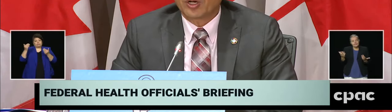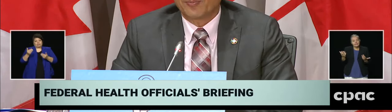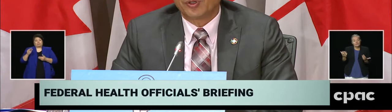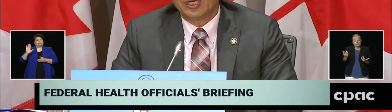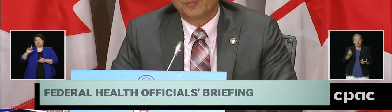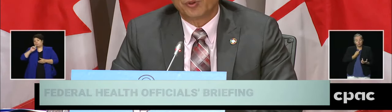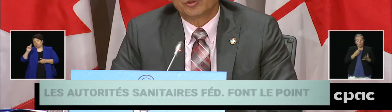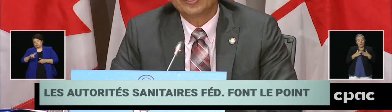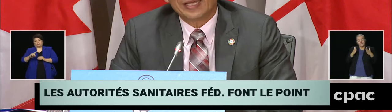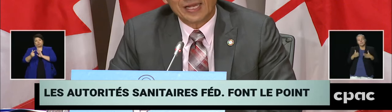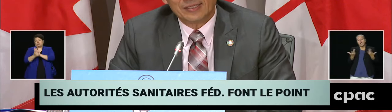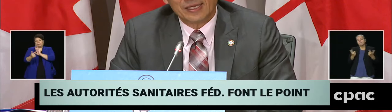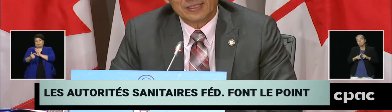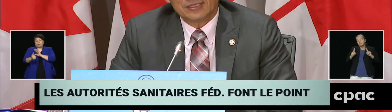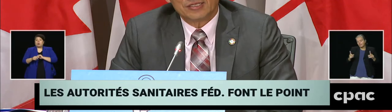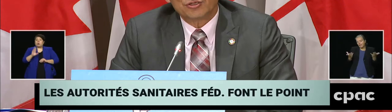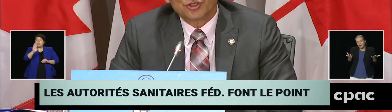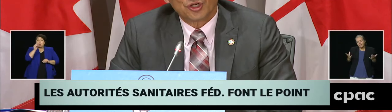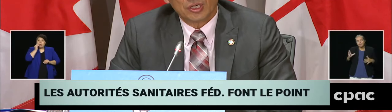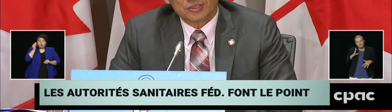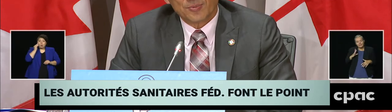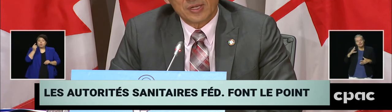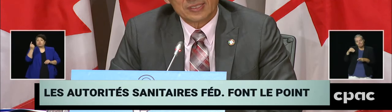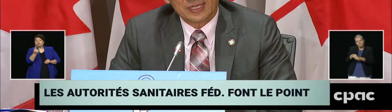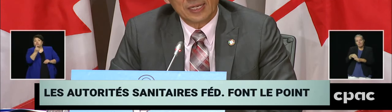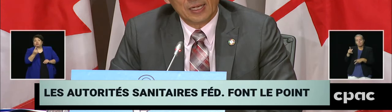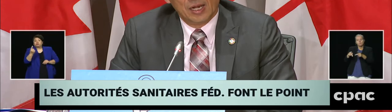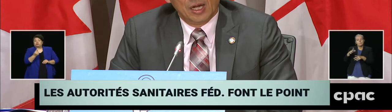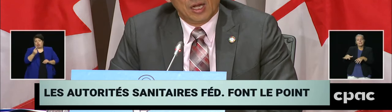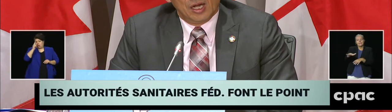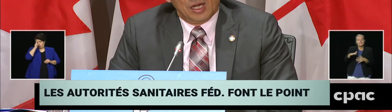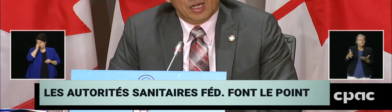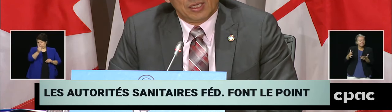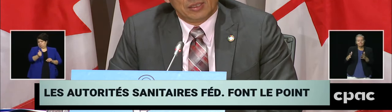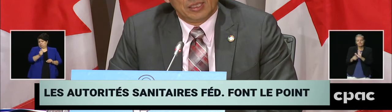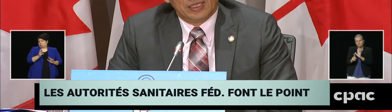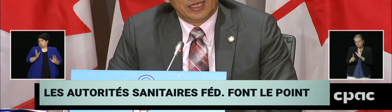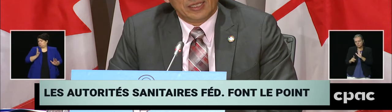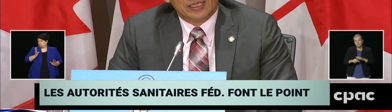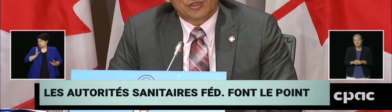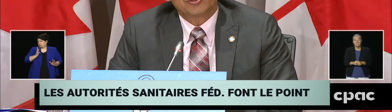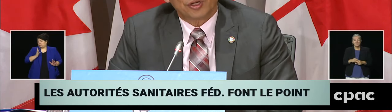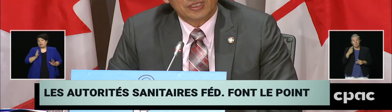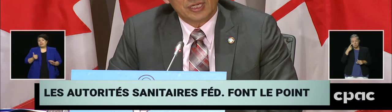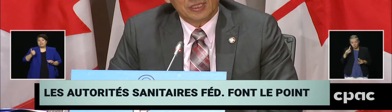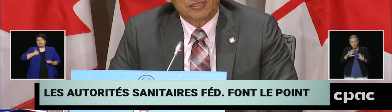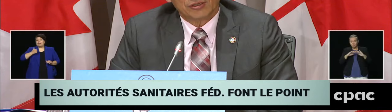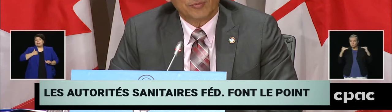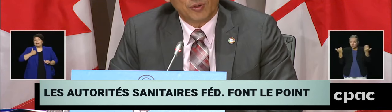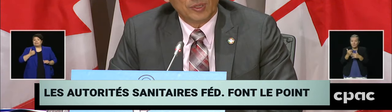KARAOKE IS PROHIBITED IN PLUN PUBLIC SPACES. IF YOU'RE ALONE AT HOME, THAT'S